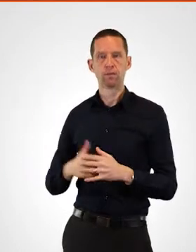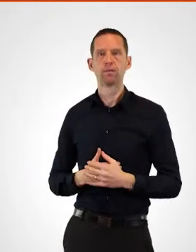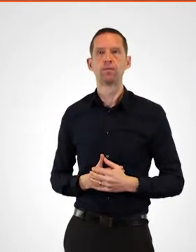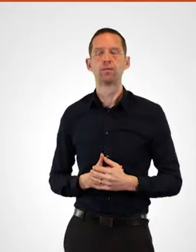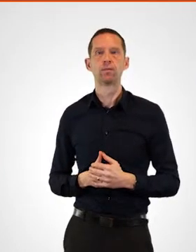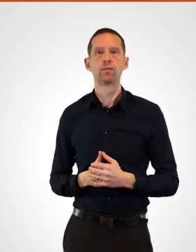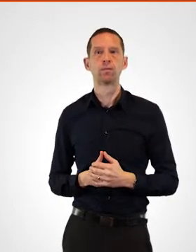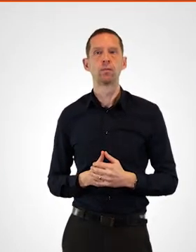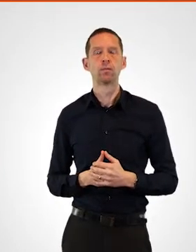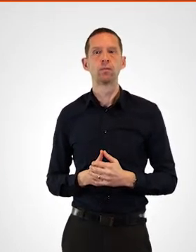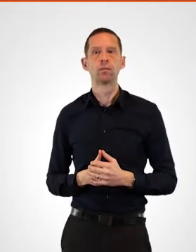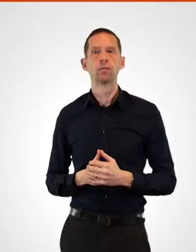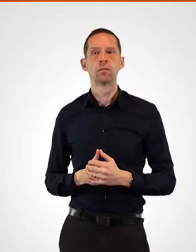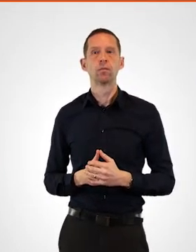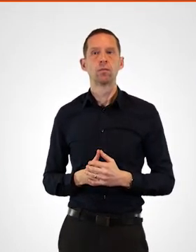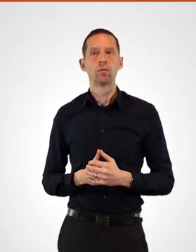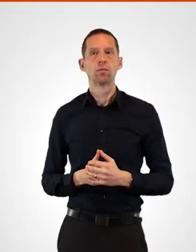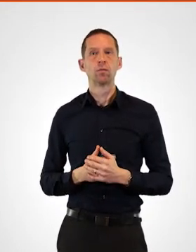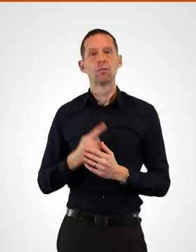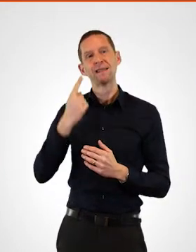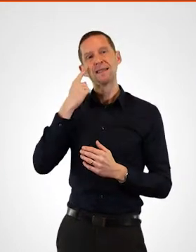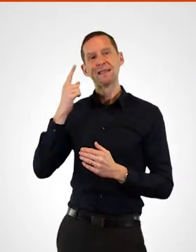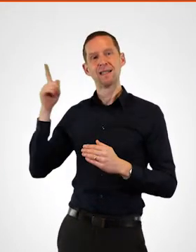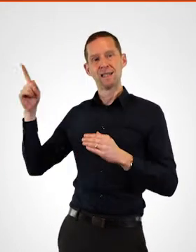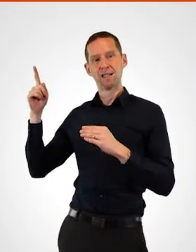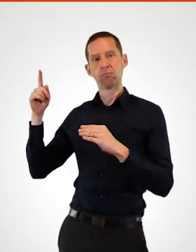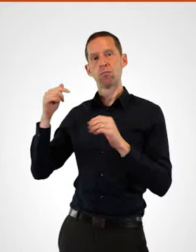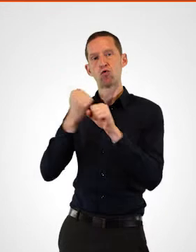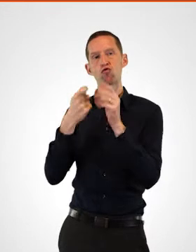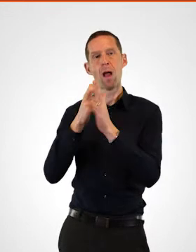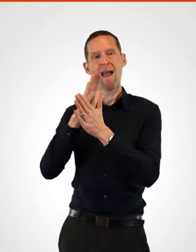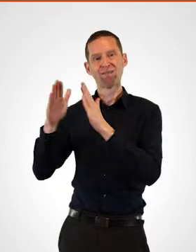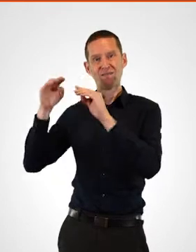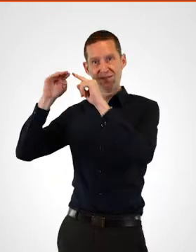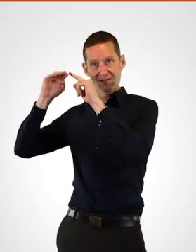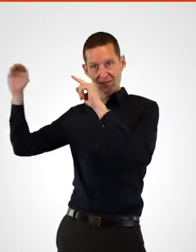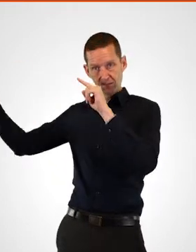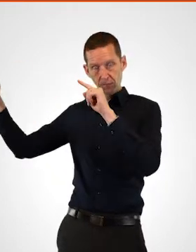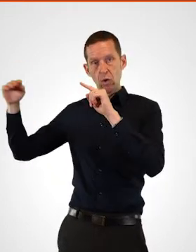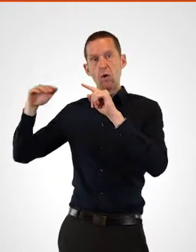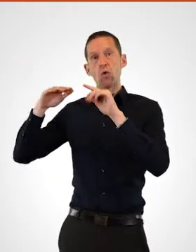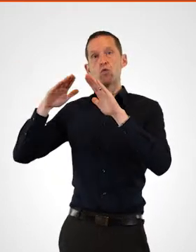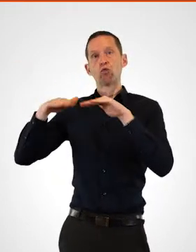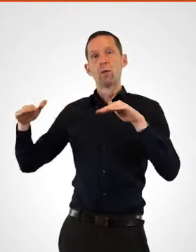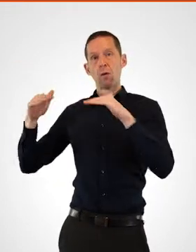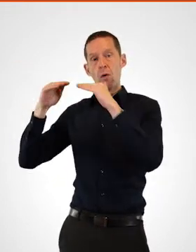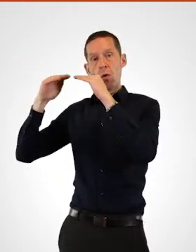Okay, so you can see on this graph what we found. Remember the children falling above the line